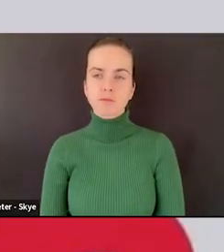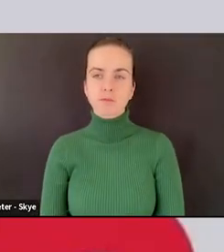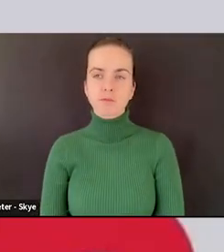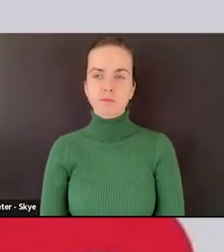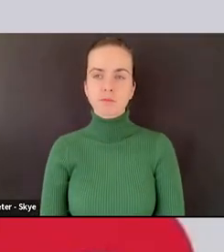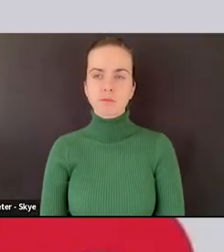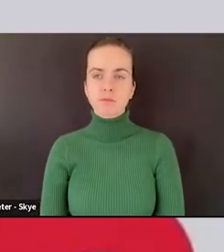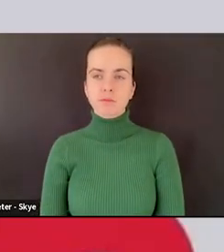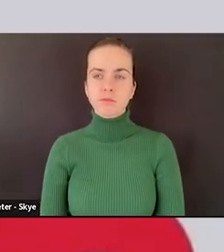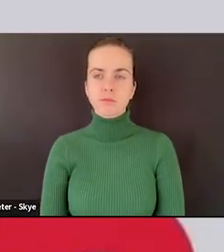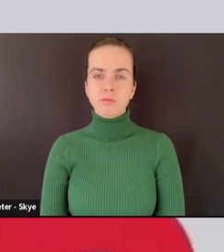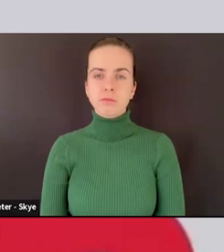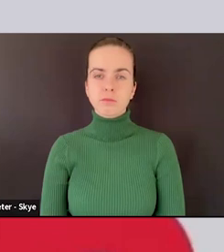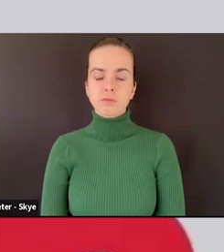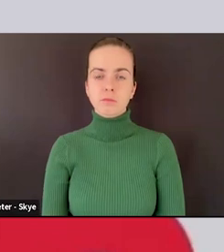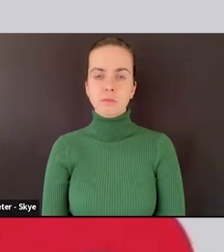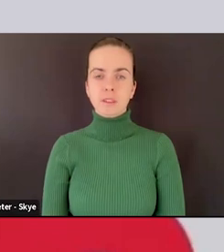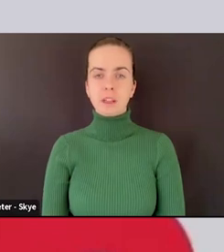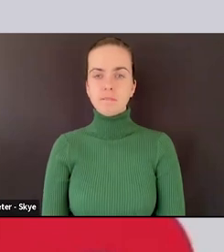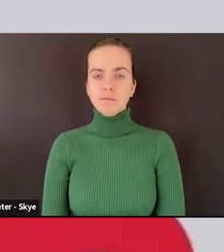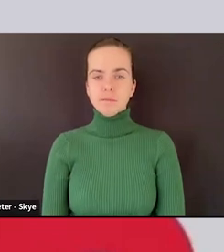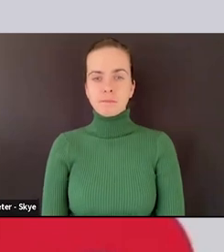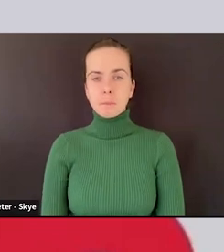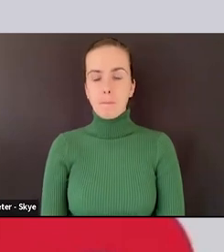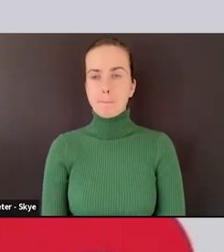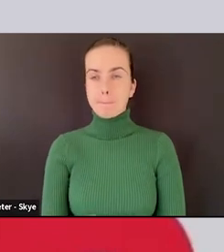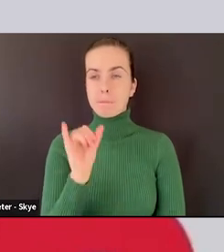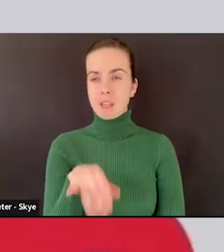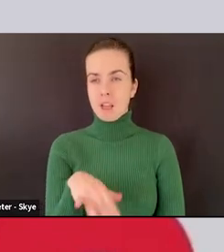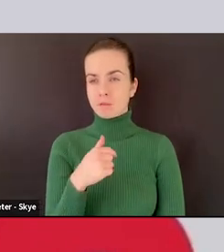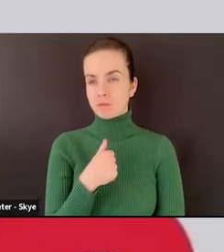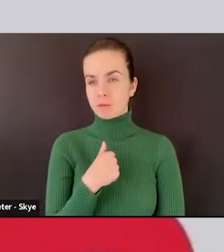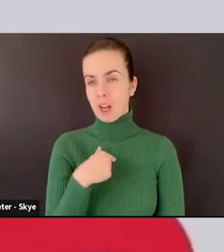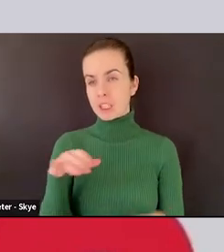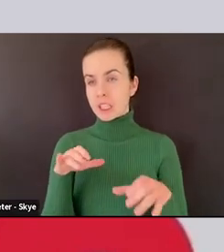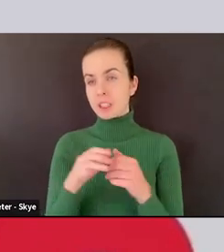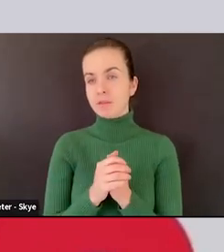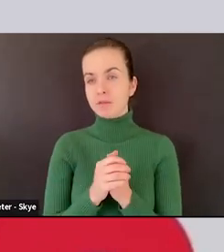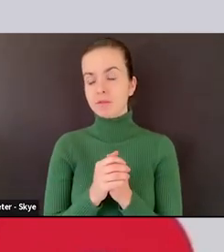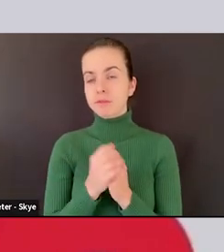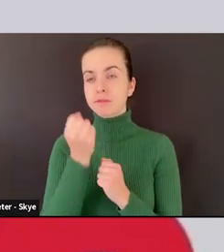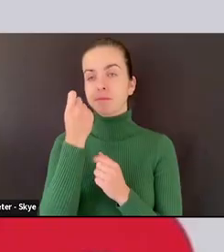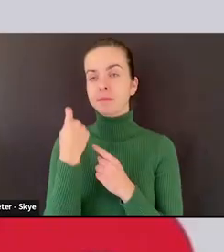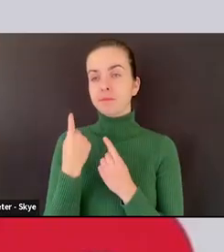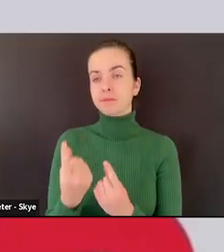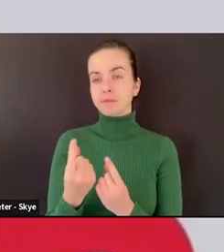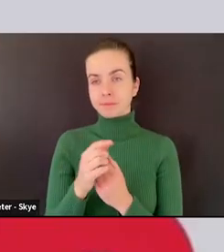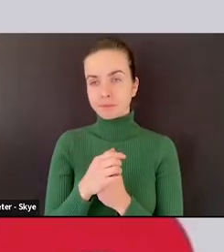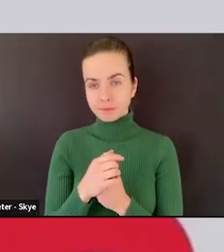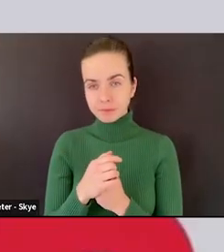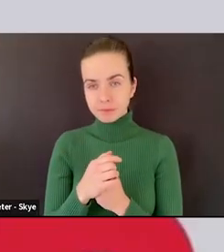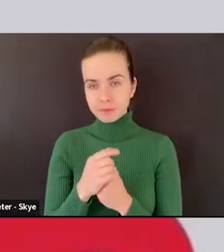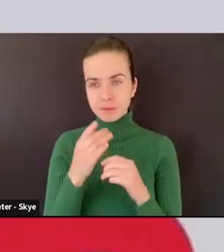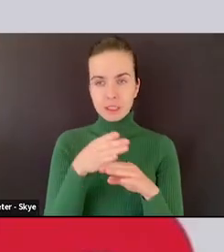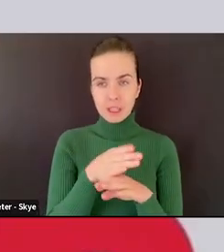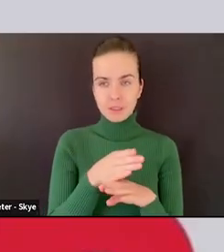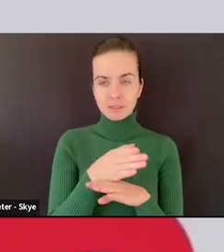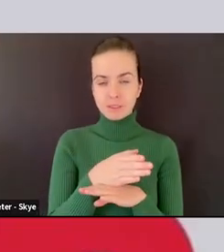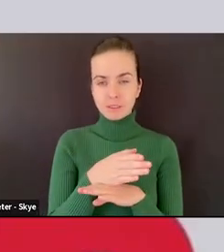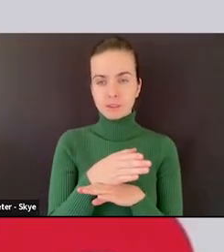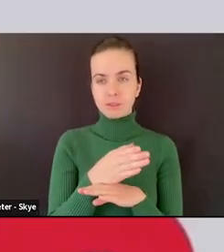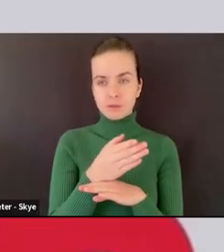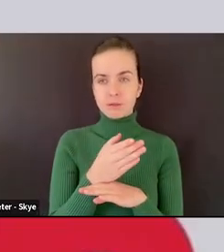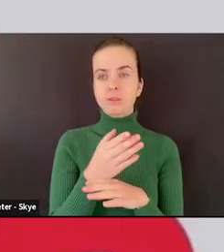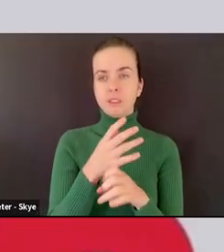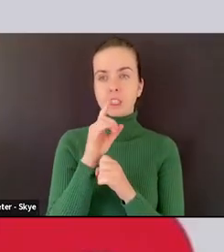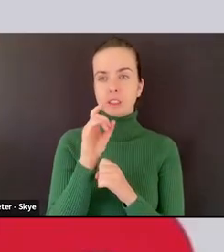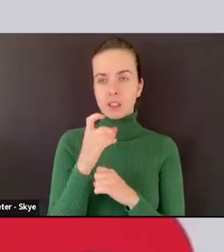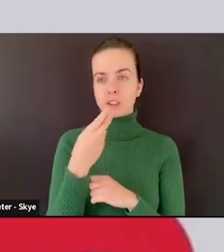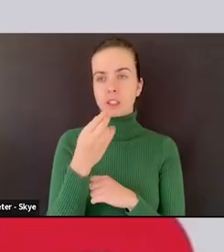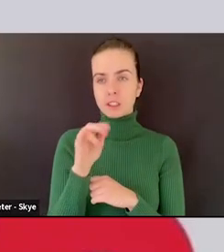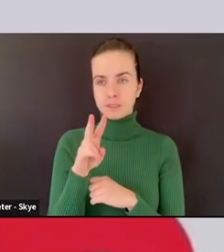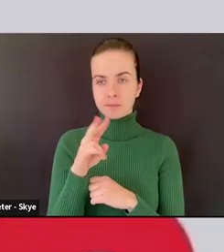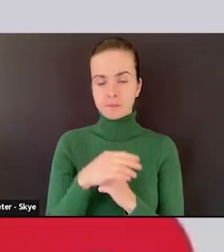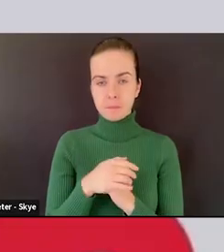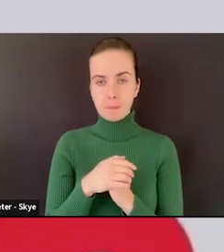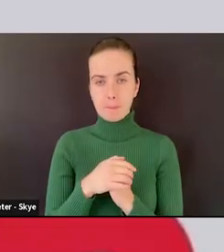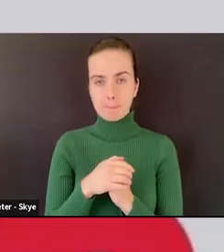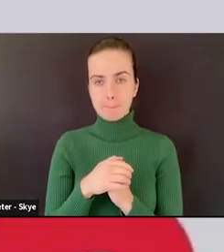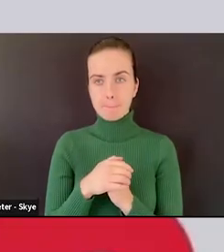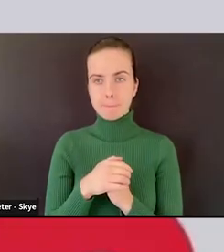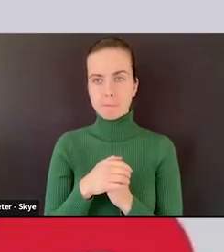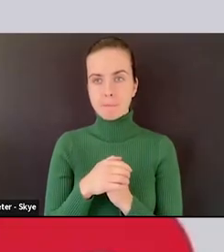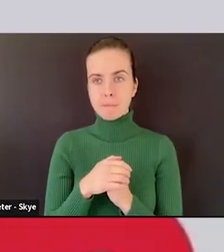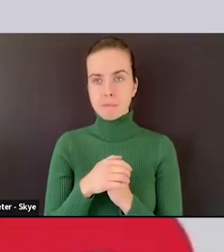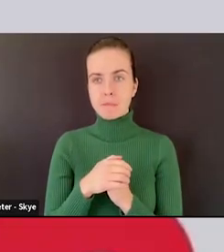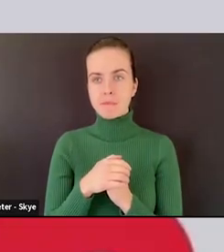And that is what I did. And so, since then, after being diagnosed with HIV and being unemployed for